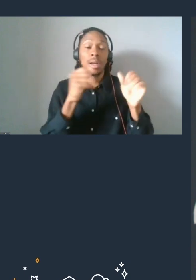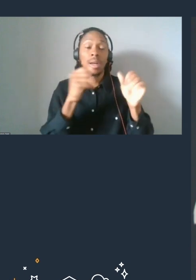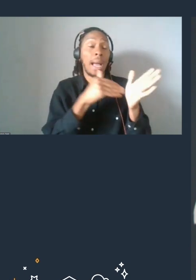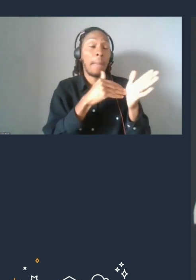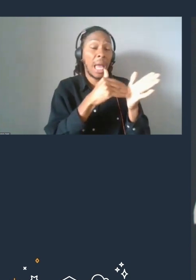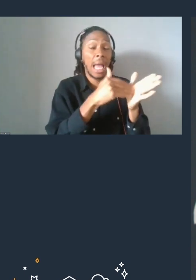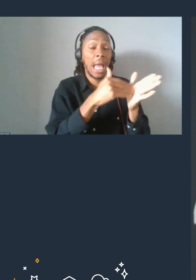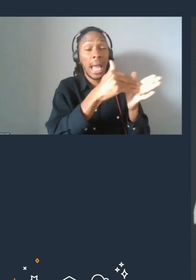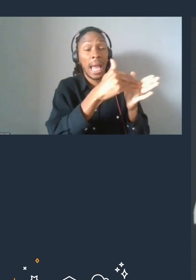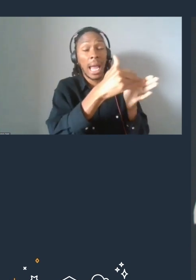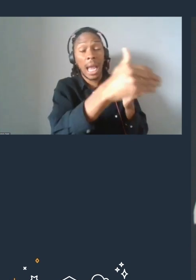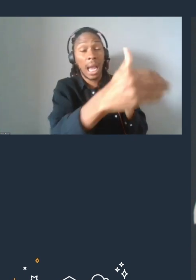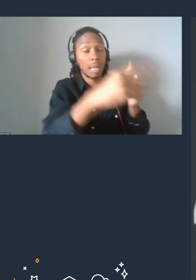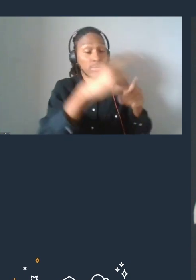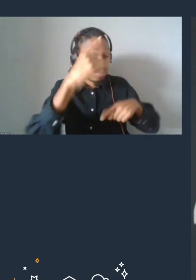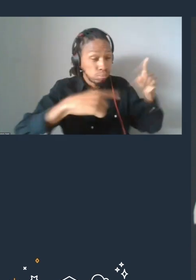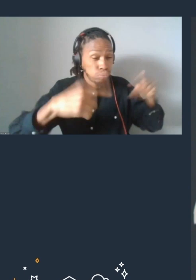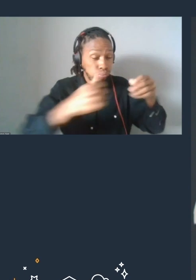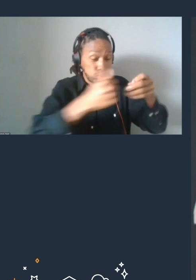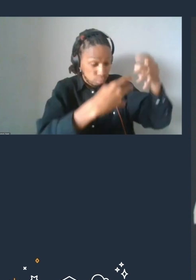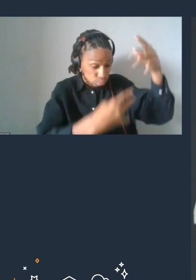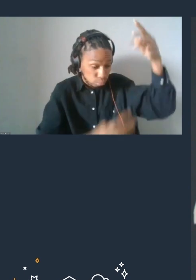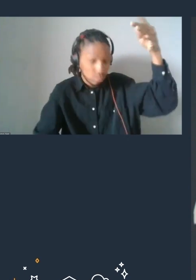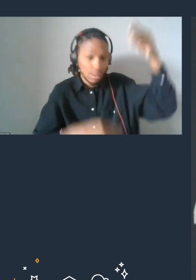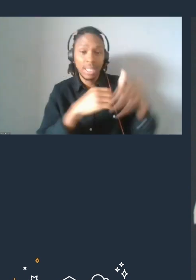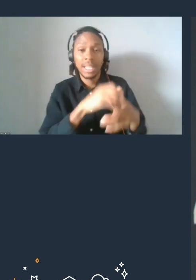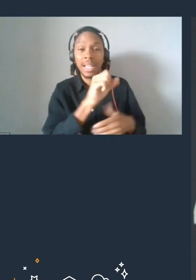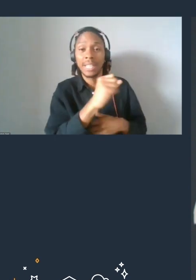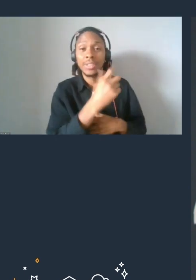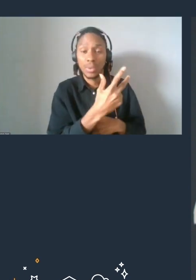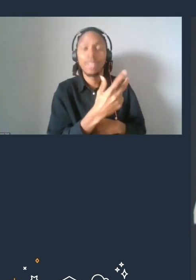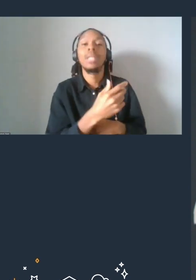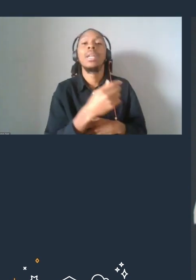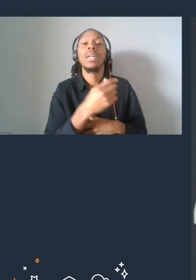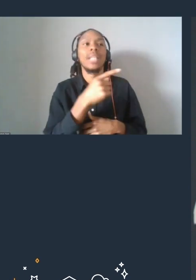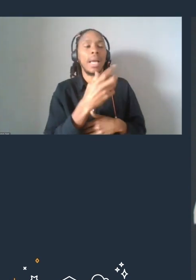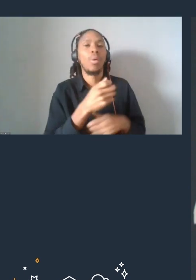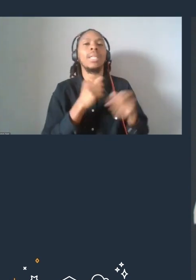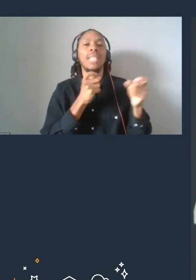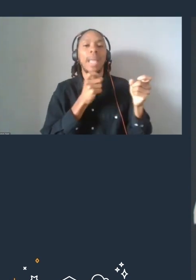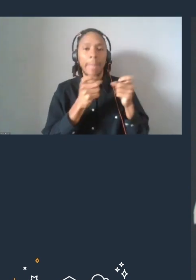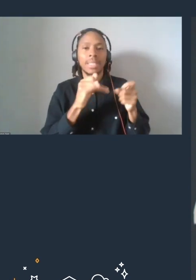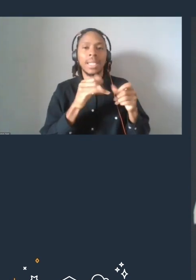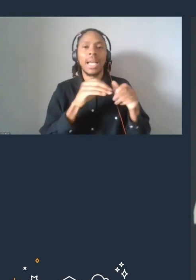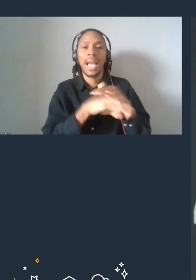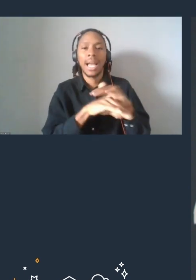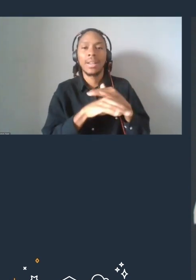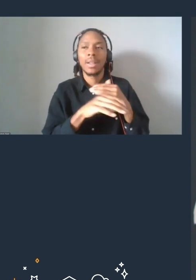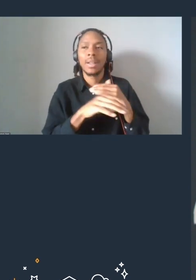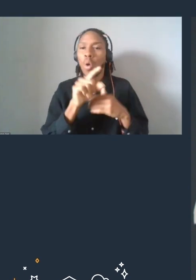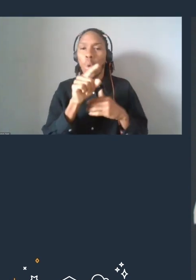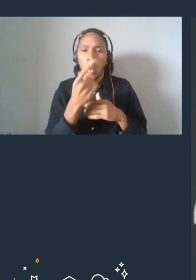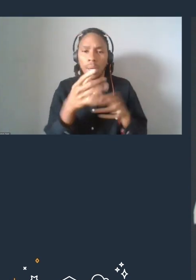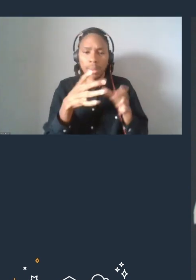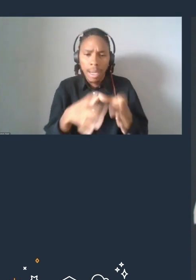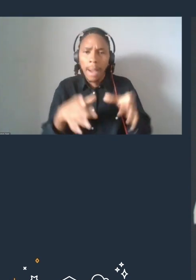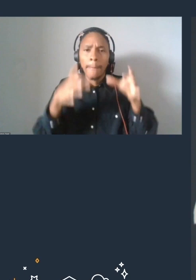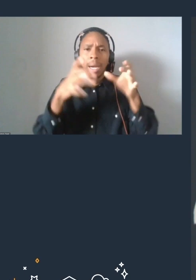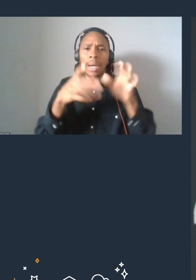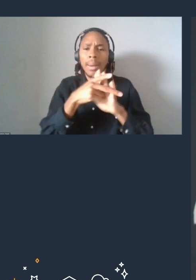of objects within S3. So they want to be able to manage that access through a single bucket policy that governs access